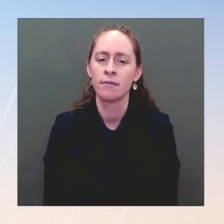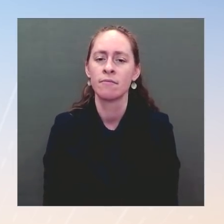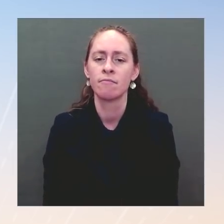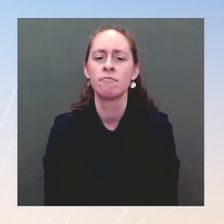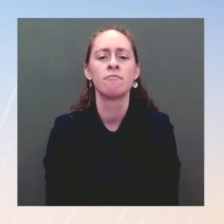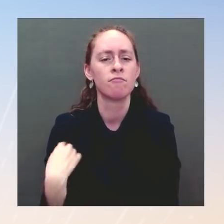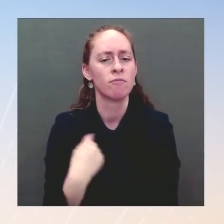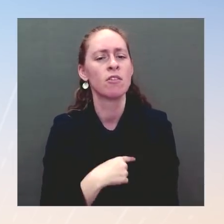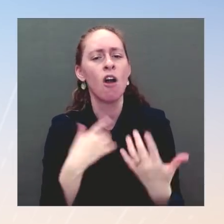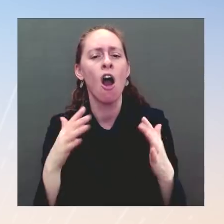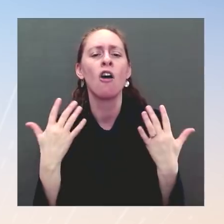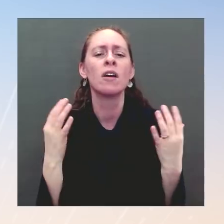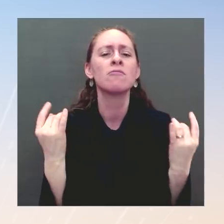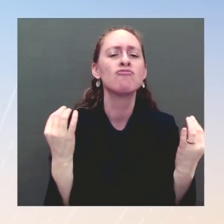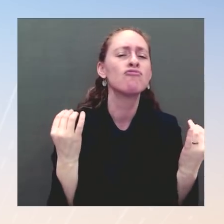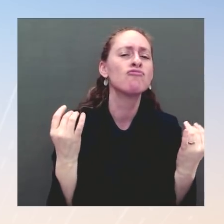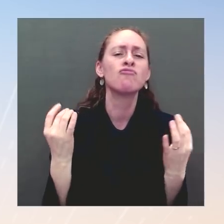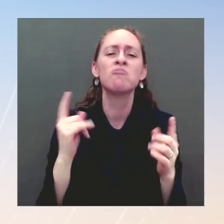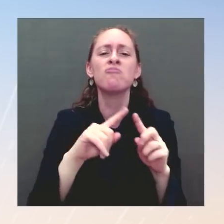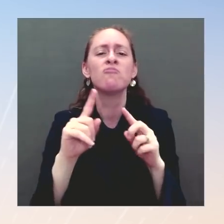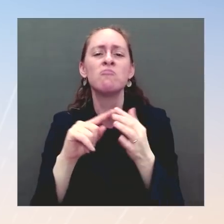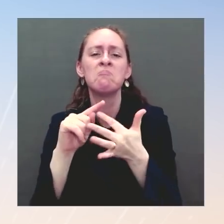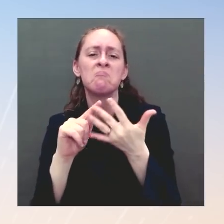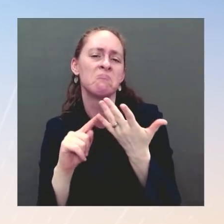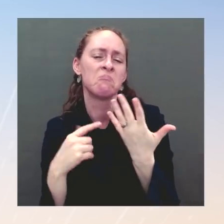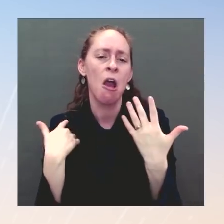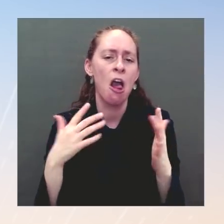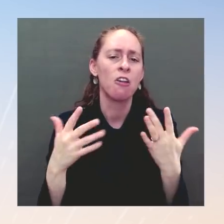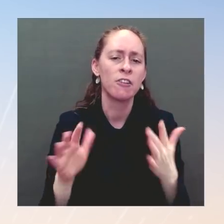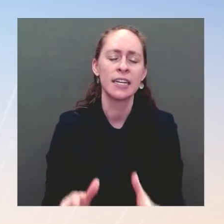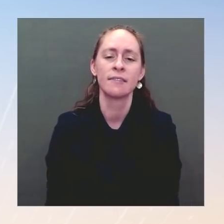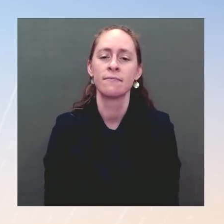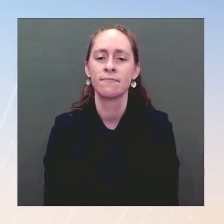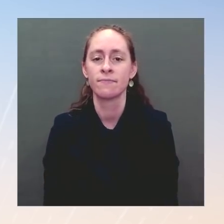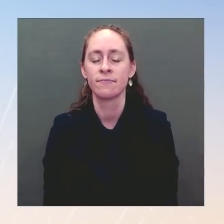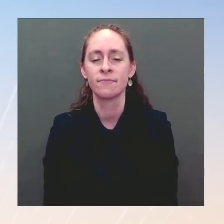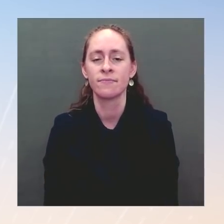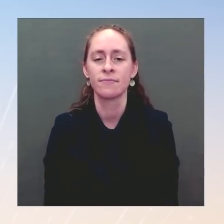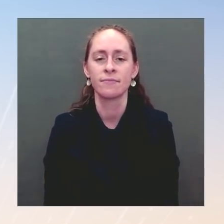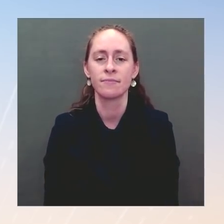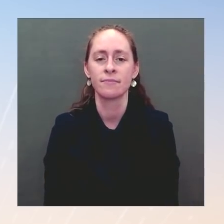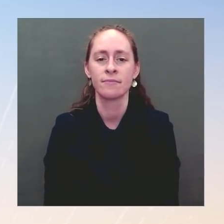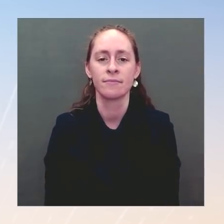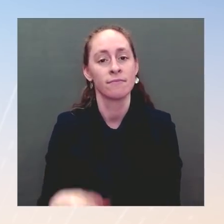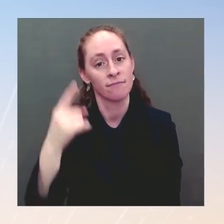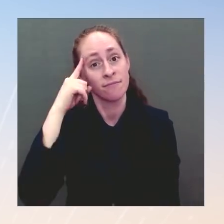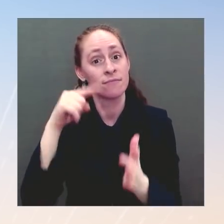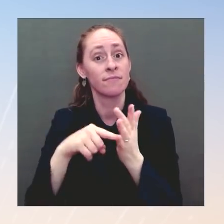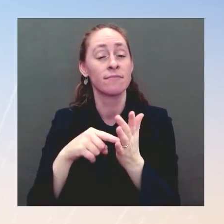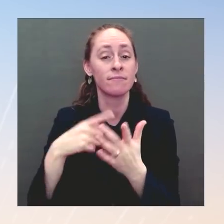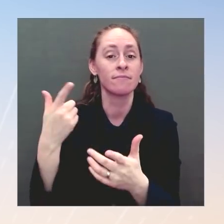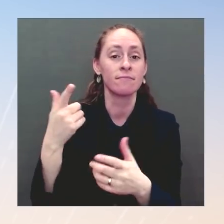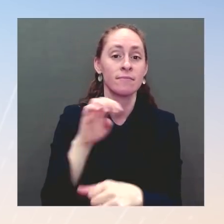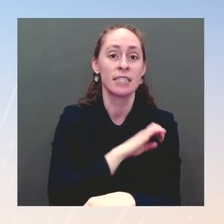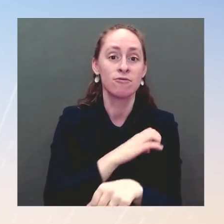because I know that was a question that was asked yesterday. It's a good one. You know, as we look at what sectors we're going to sanction,